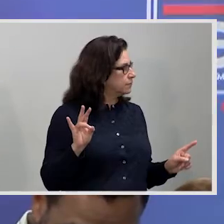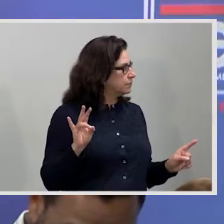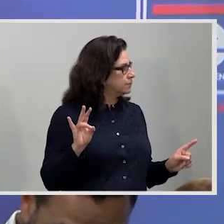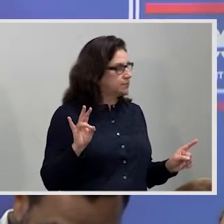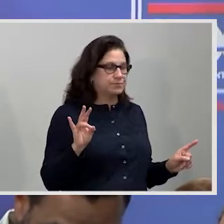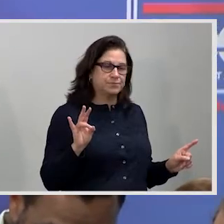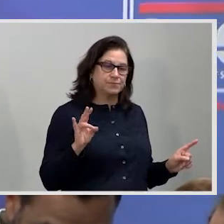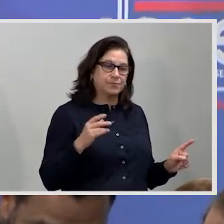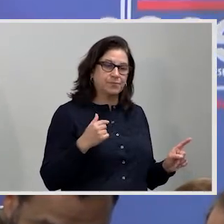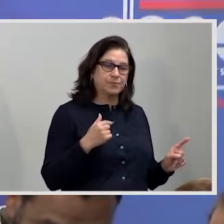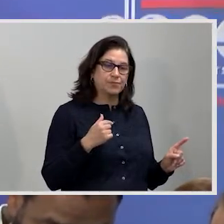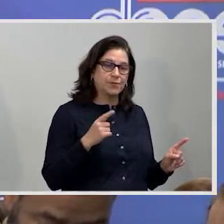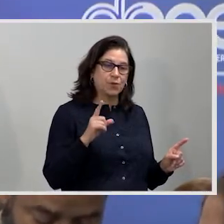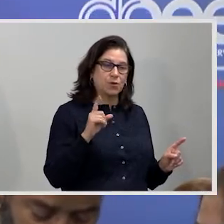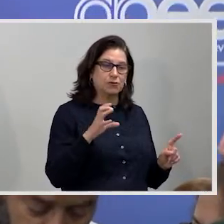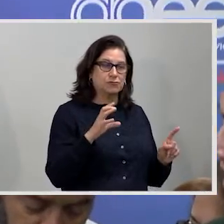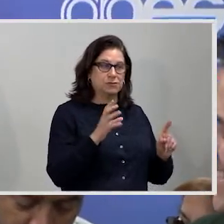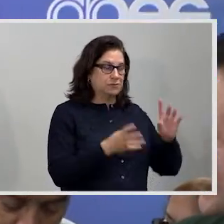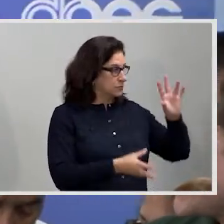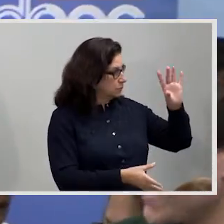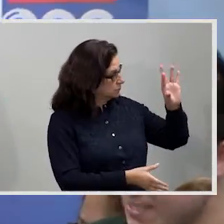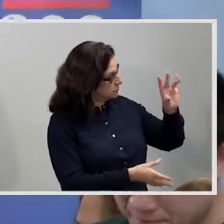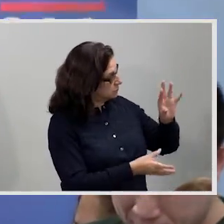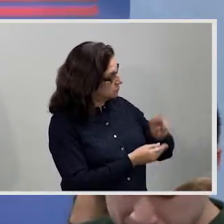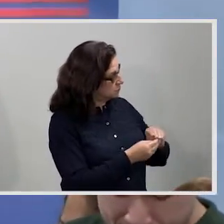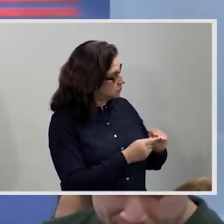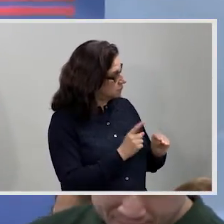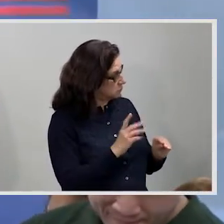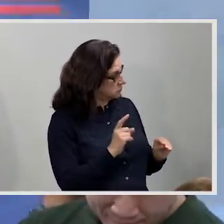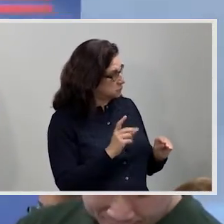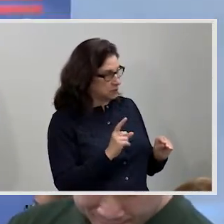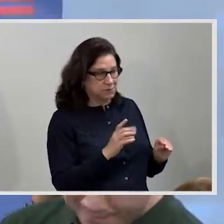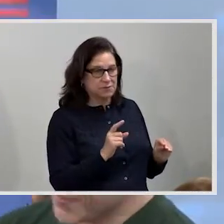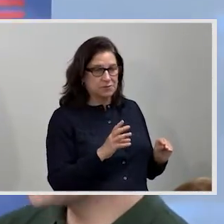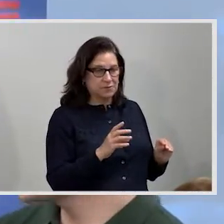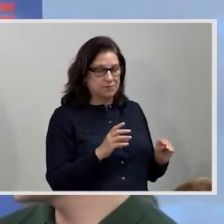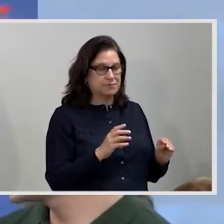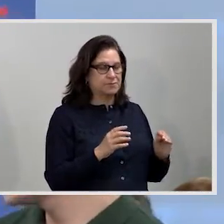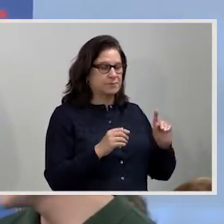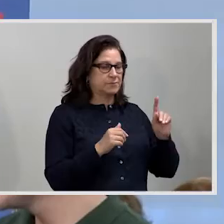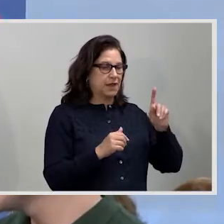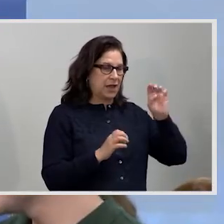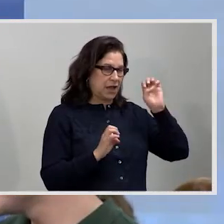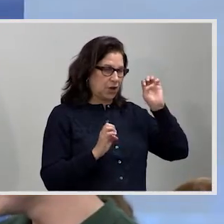$25 EDUCATION, $10 IN PUBLIC SAFETY, $10 IN JOBS AND ECONOMIC